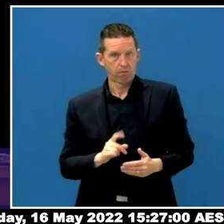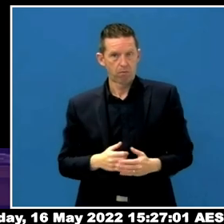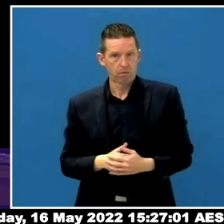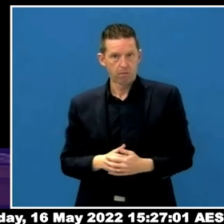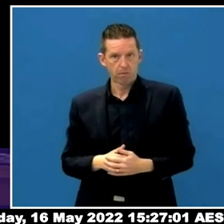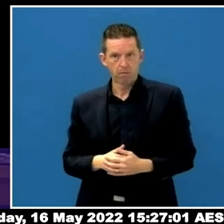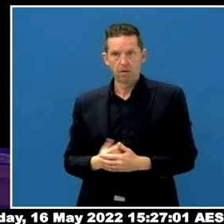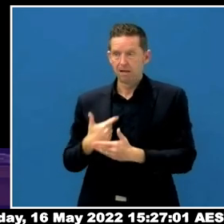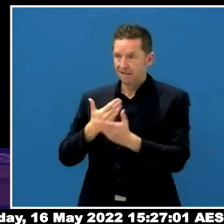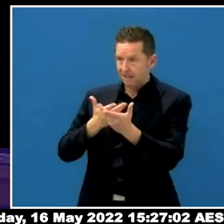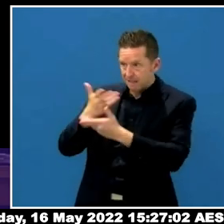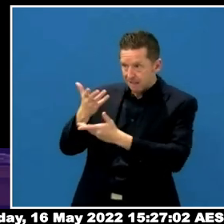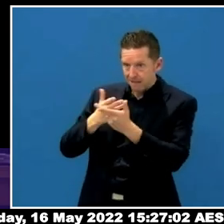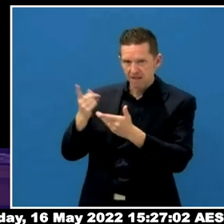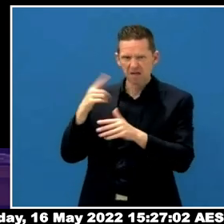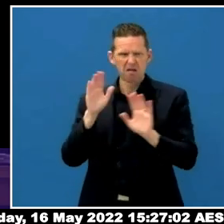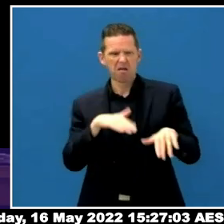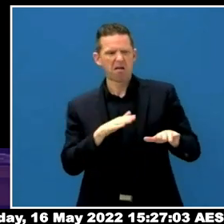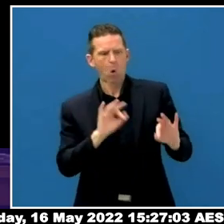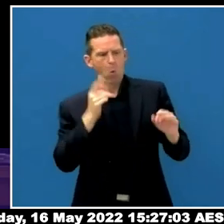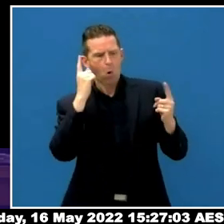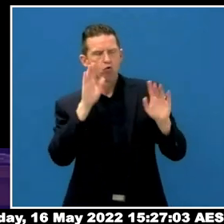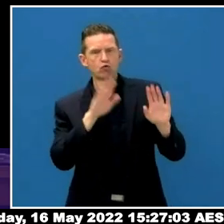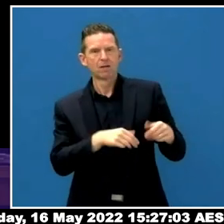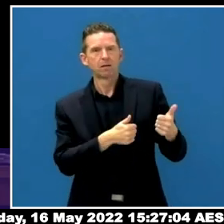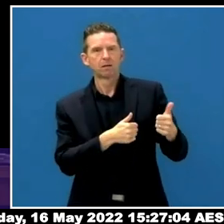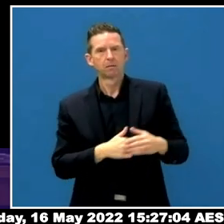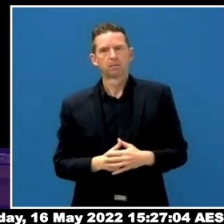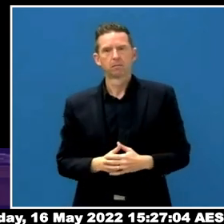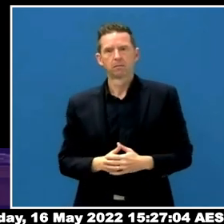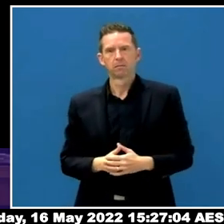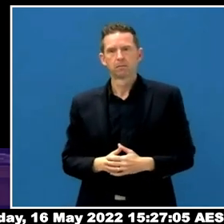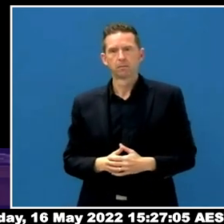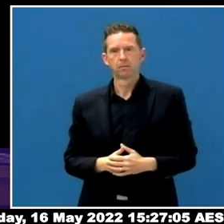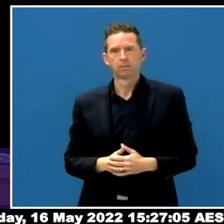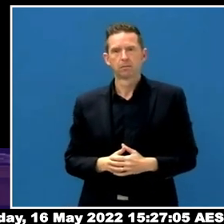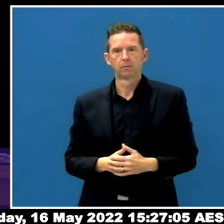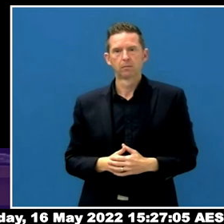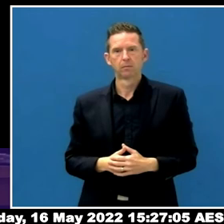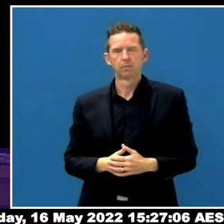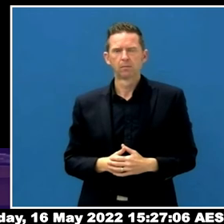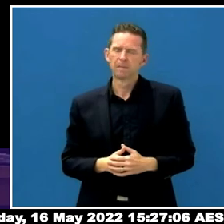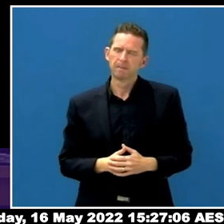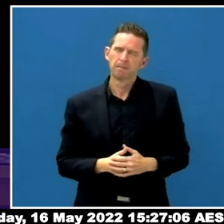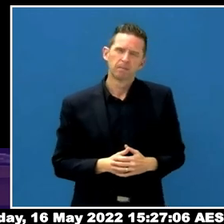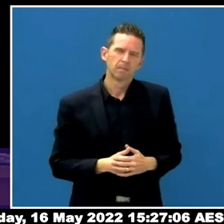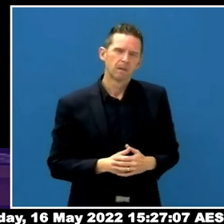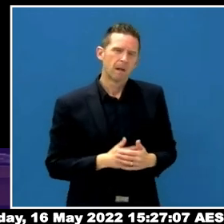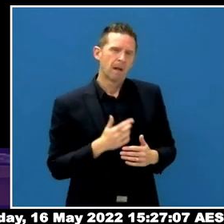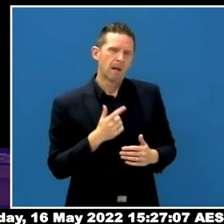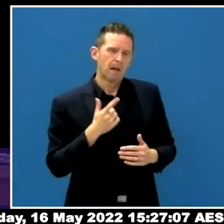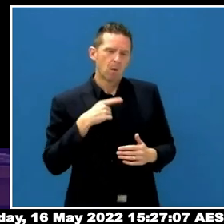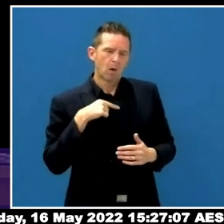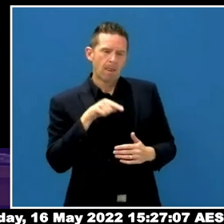Because at the time were you - you believed that the funds would run out. I knew the funds would run out, yes.